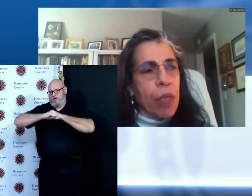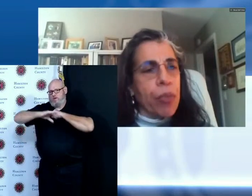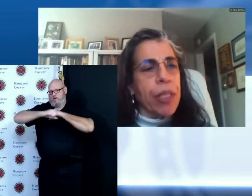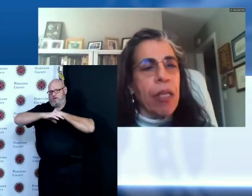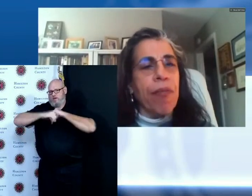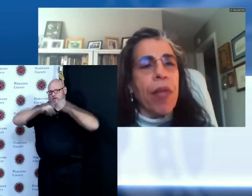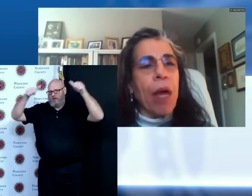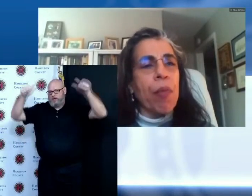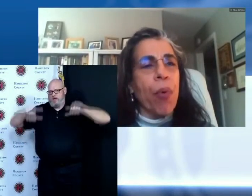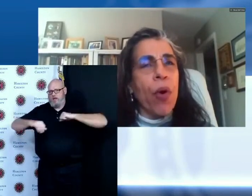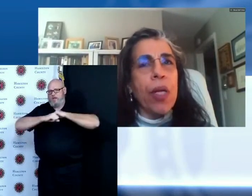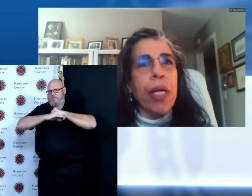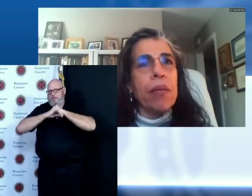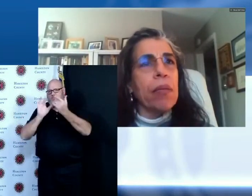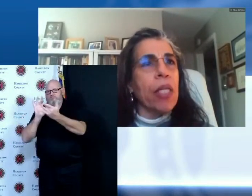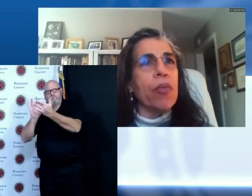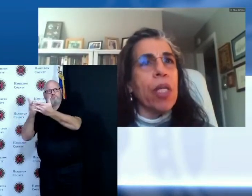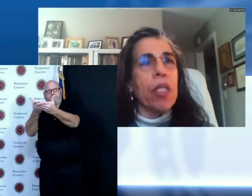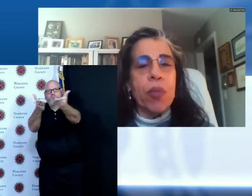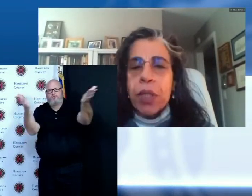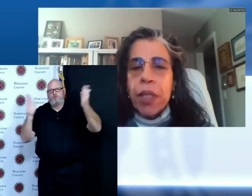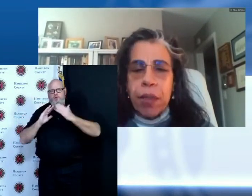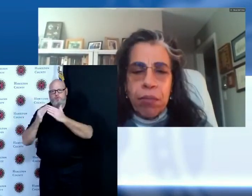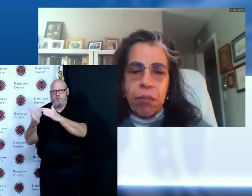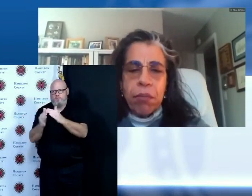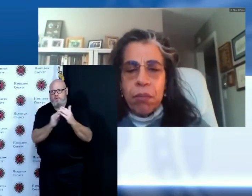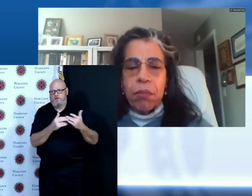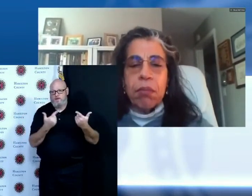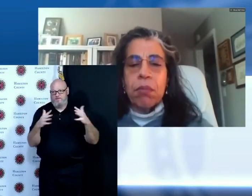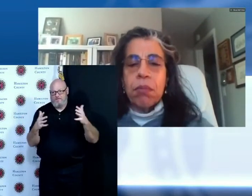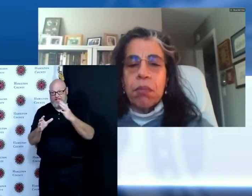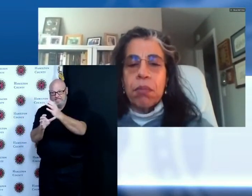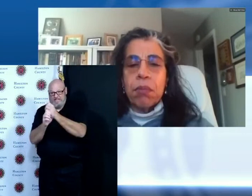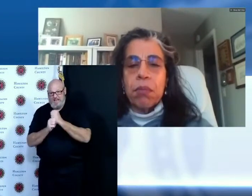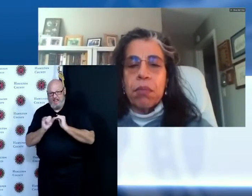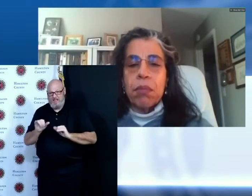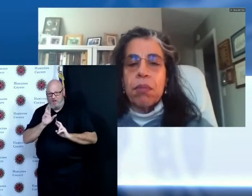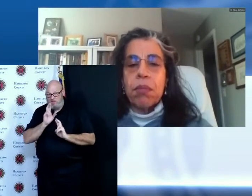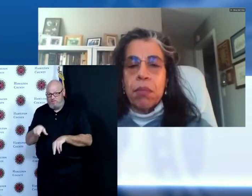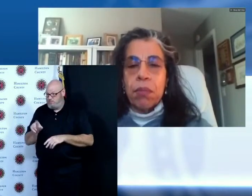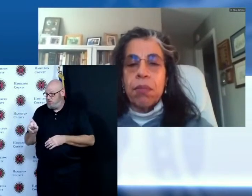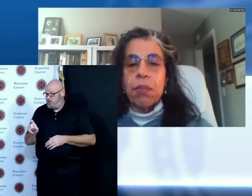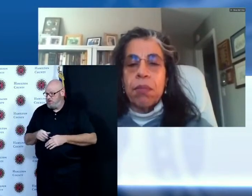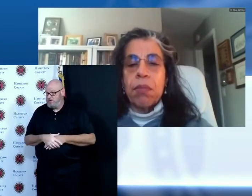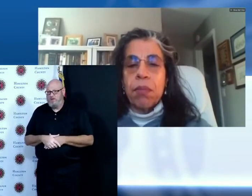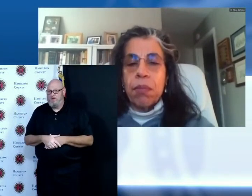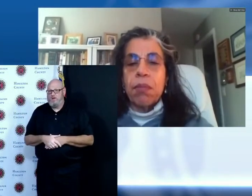yeah I think actually Closing the Health Gap report yesterday we were emphasizing